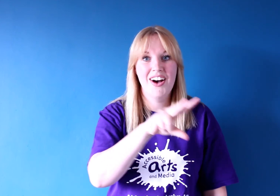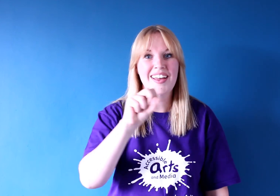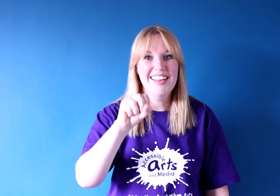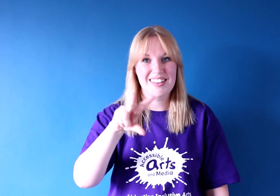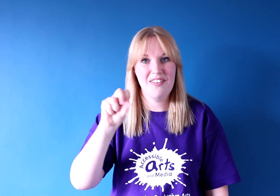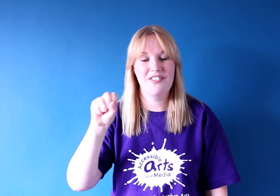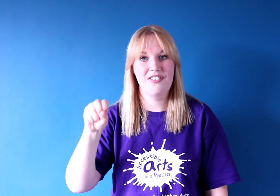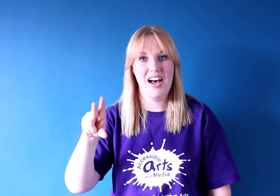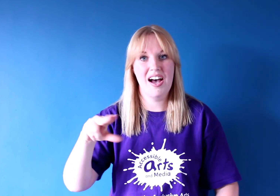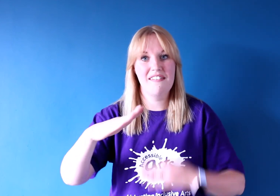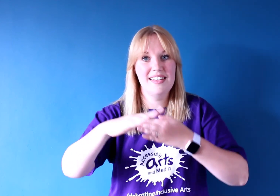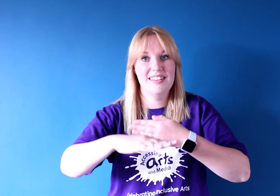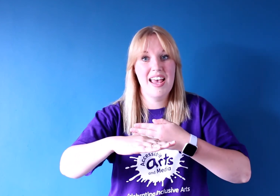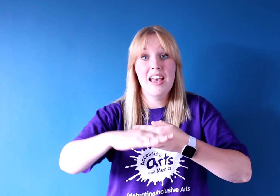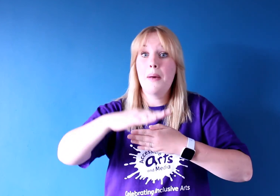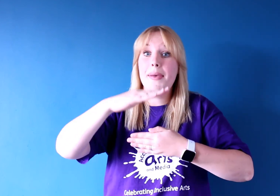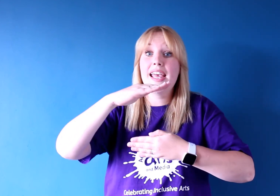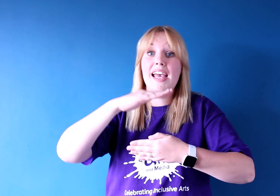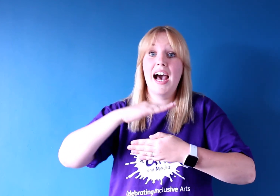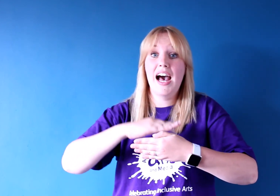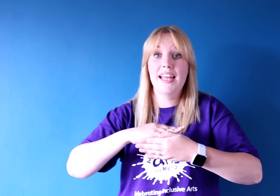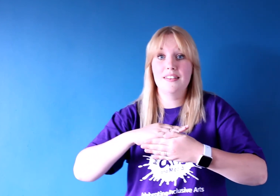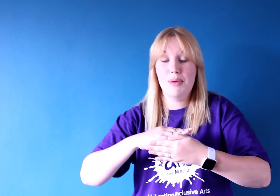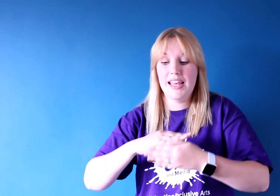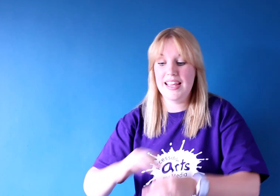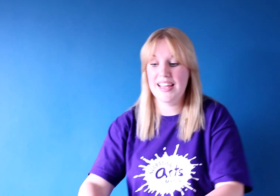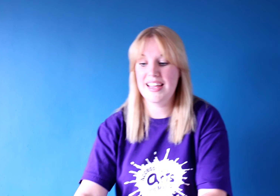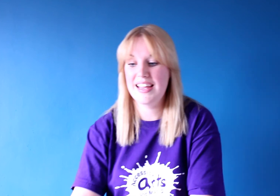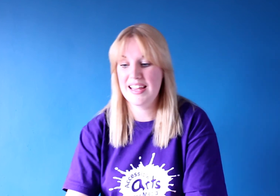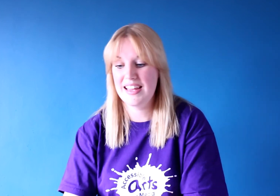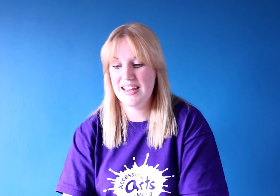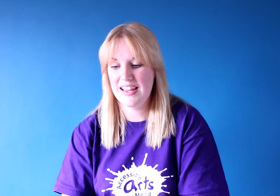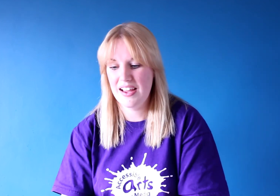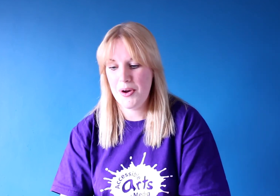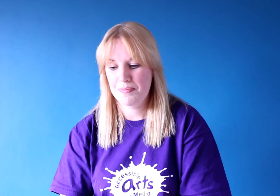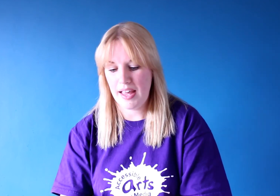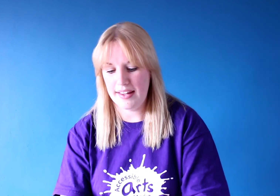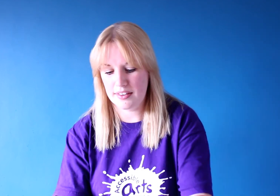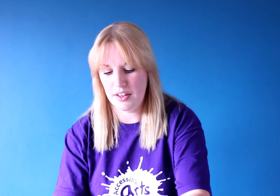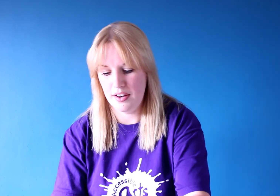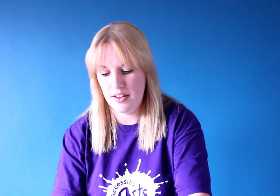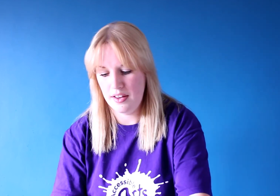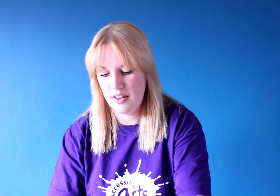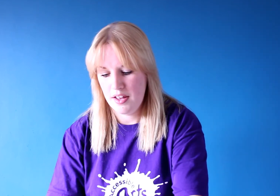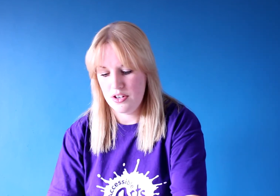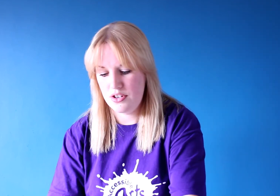On safari, stay behind me. Excellent.